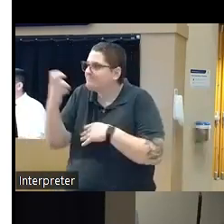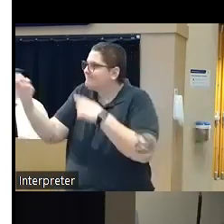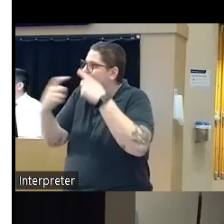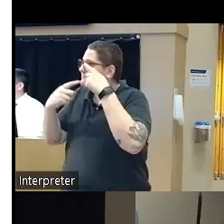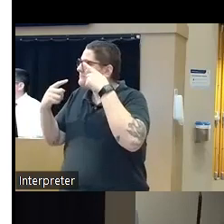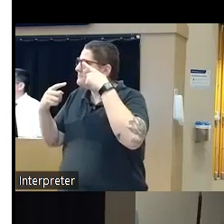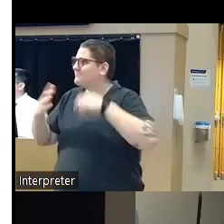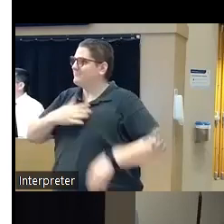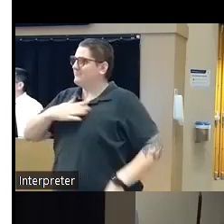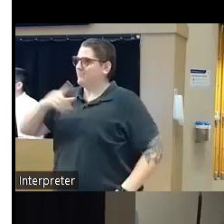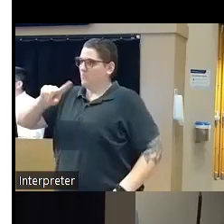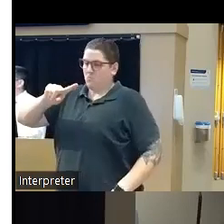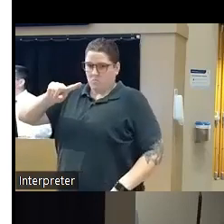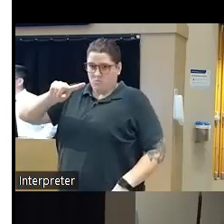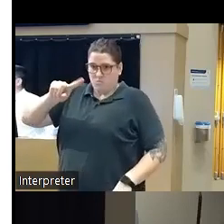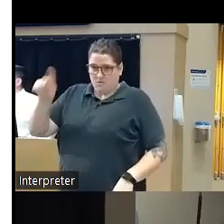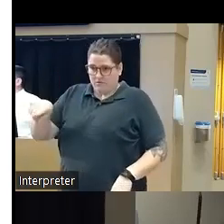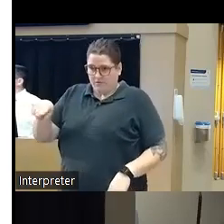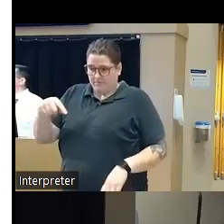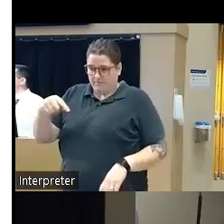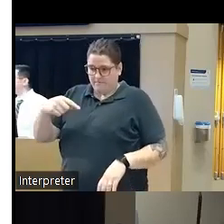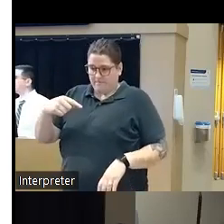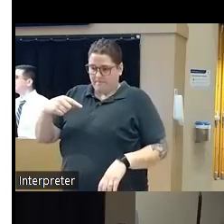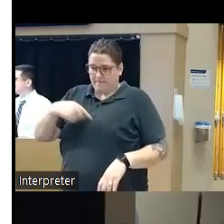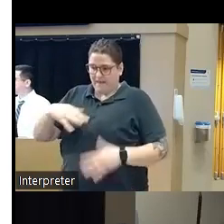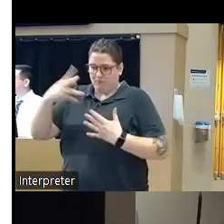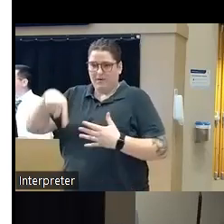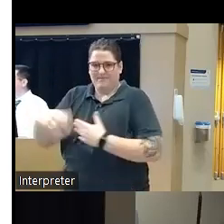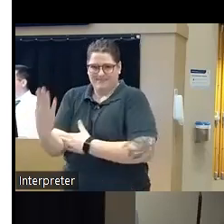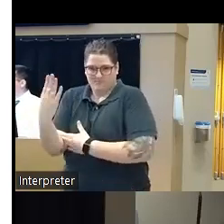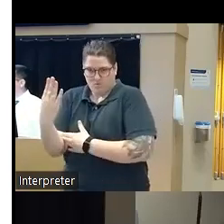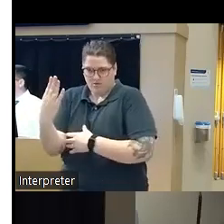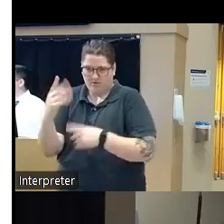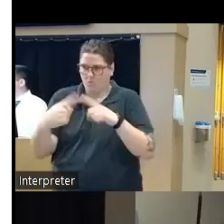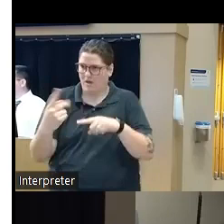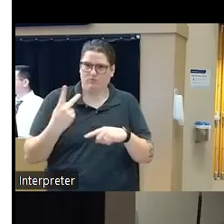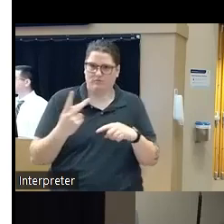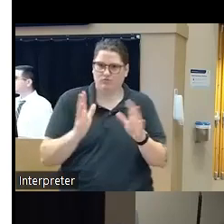the question that um I brought up earlier this morning in our conversation um so you're part